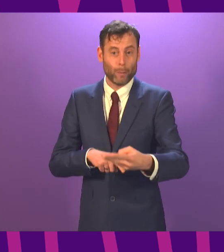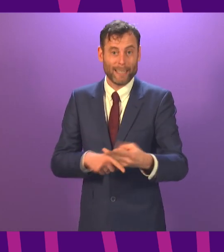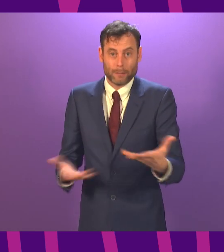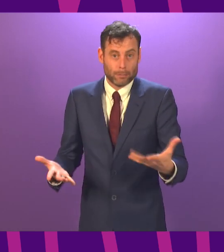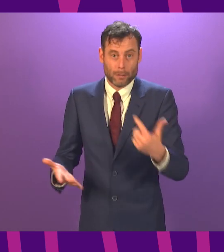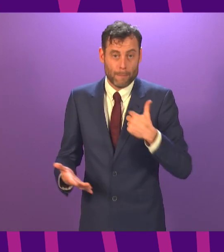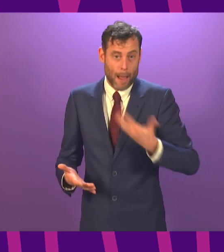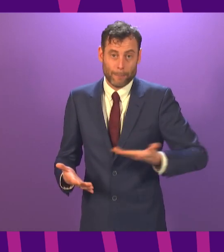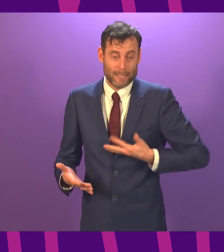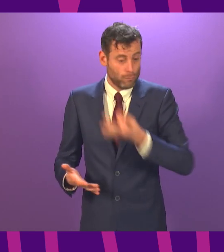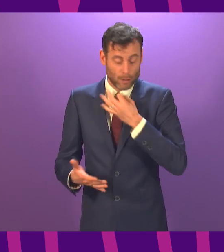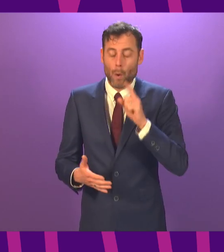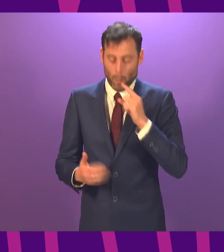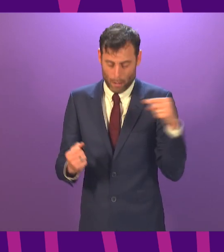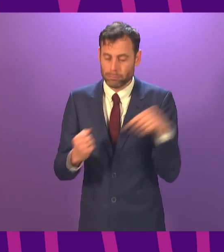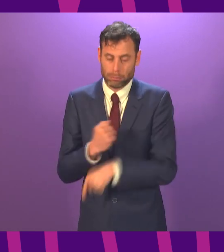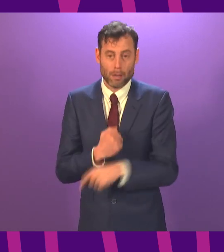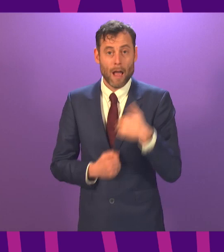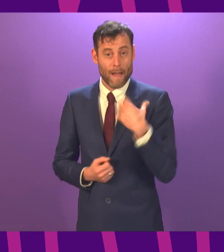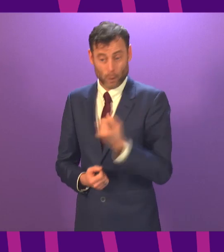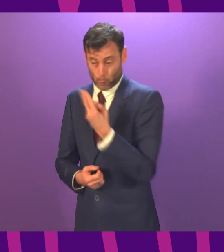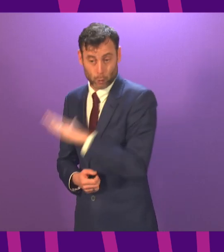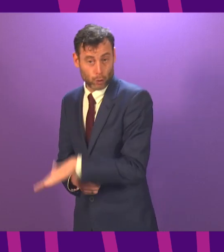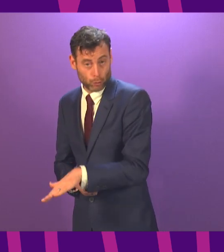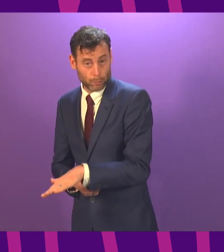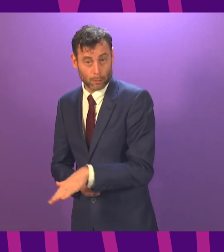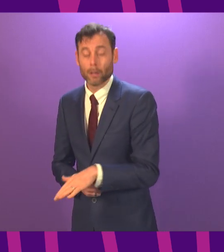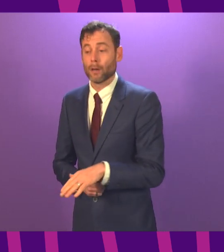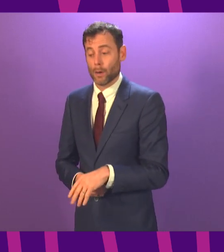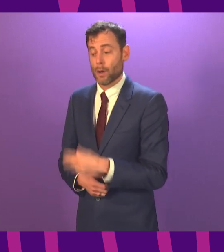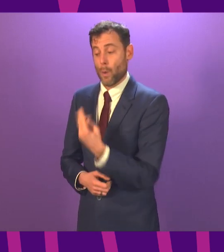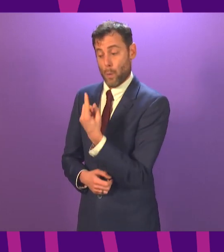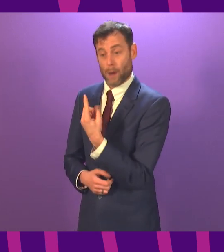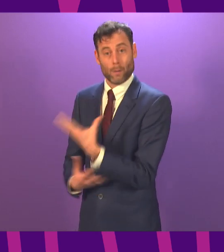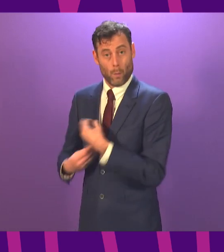don’t get help. I have 2 children, one that lives with me full time. I have £754 in the